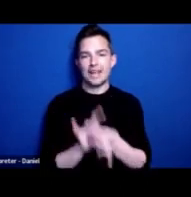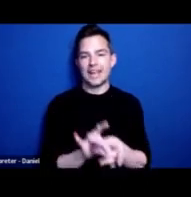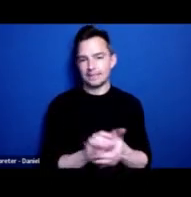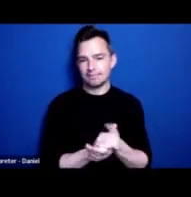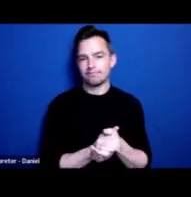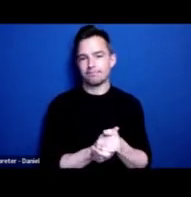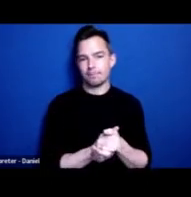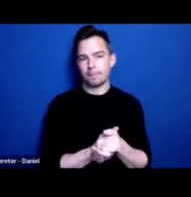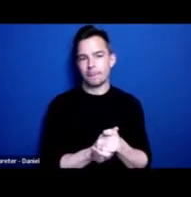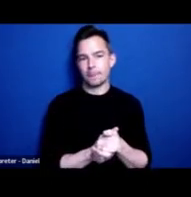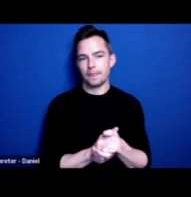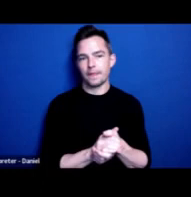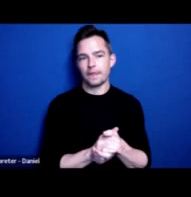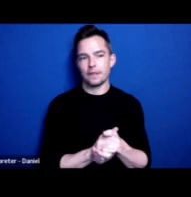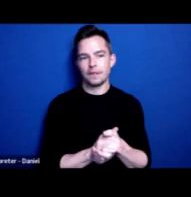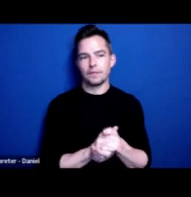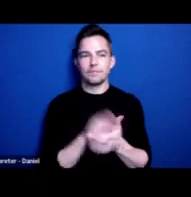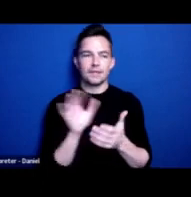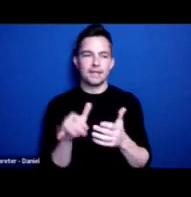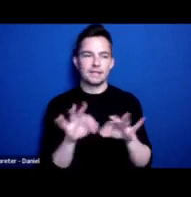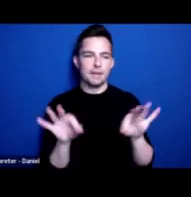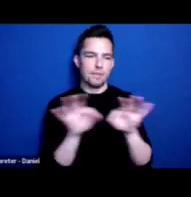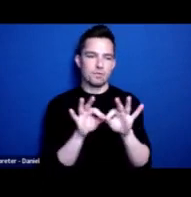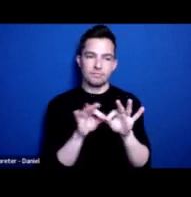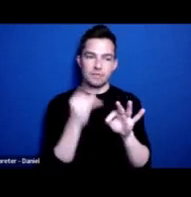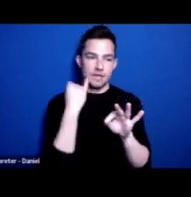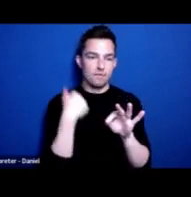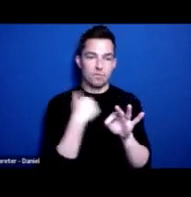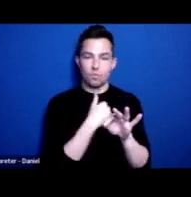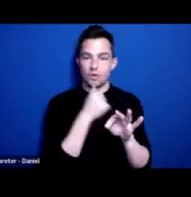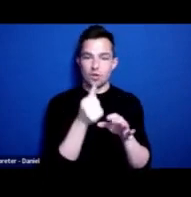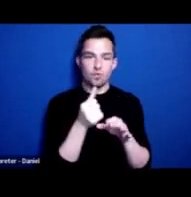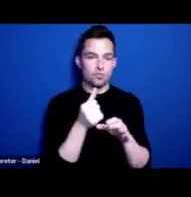the important so if you don't, we don't receive enough peer